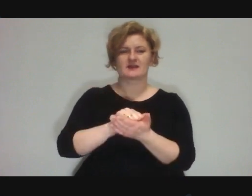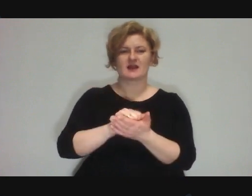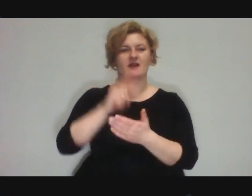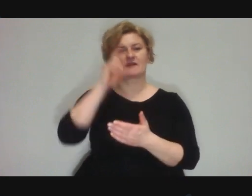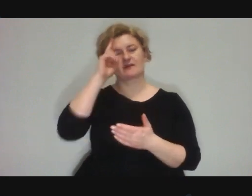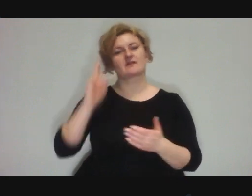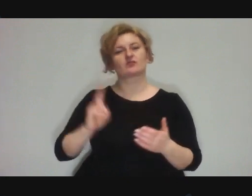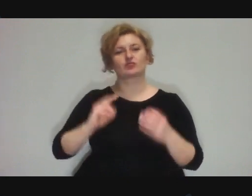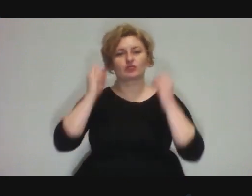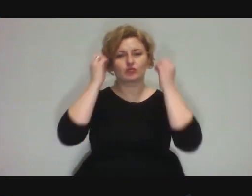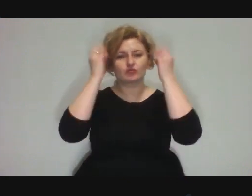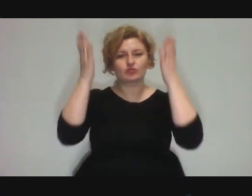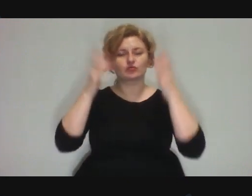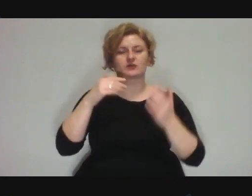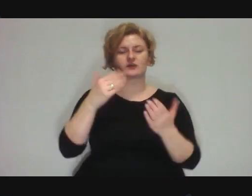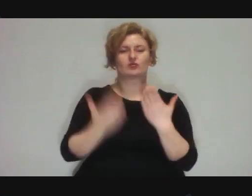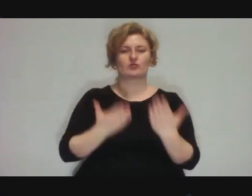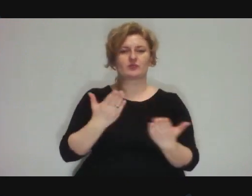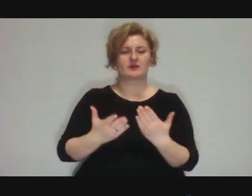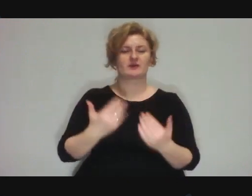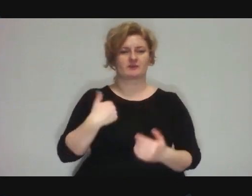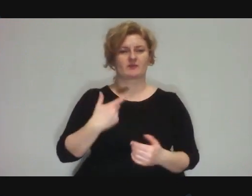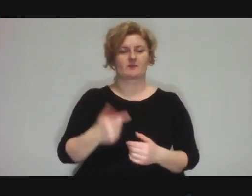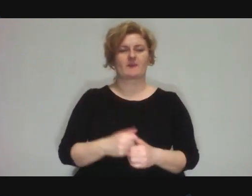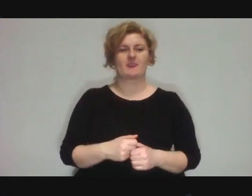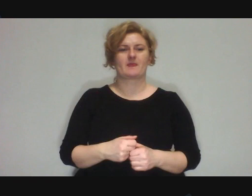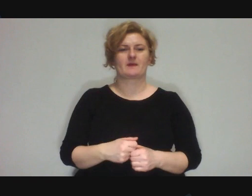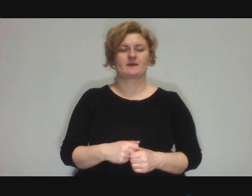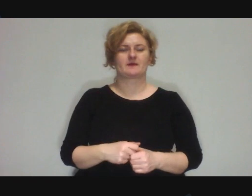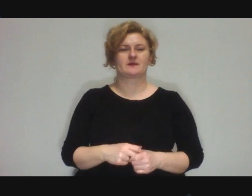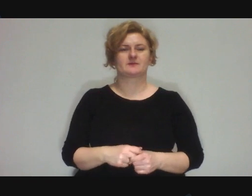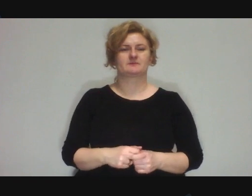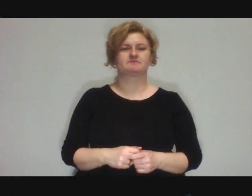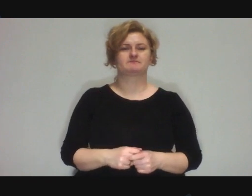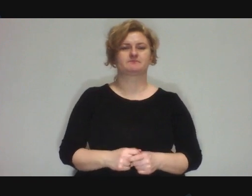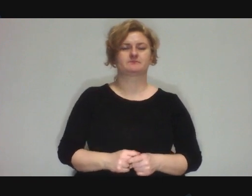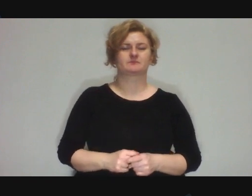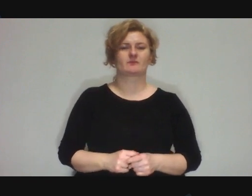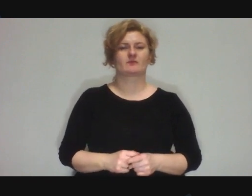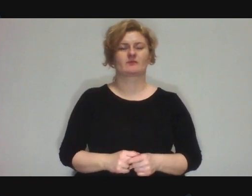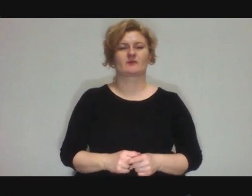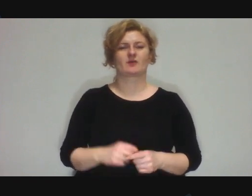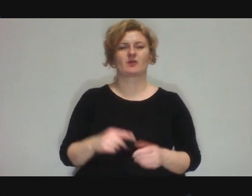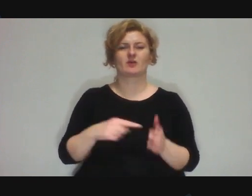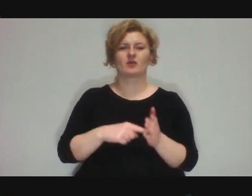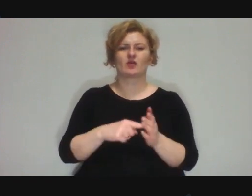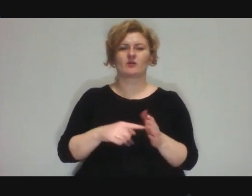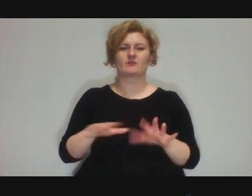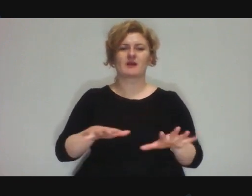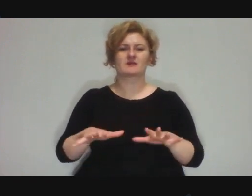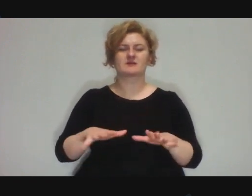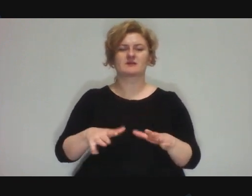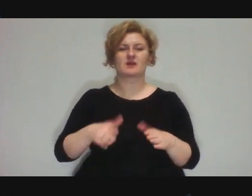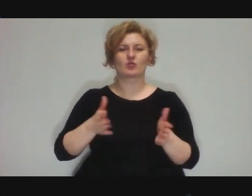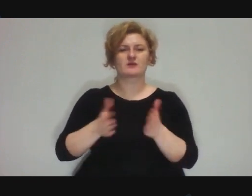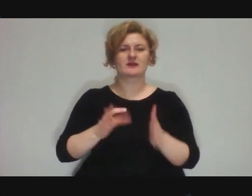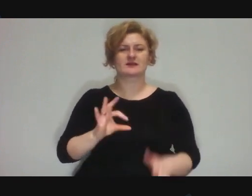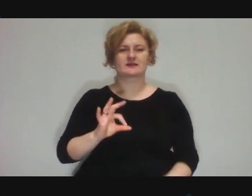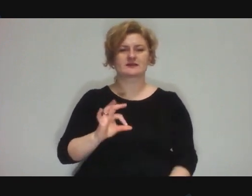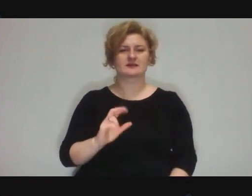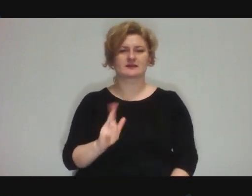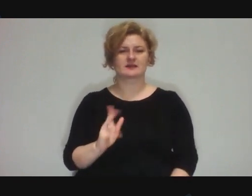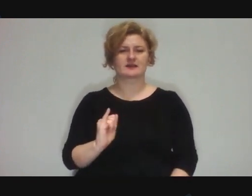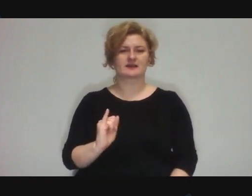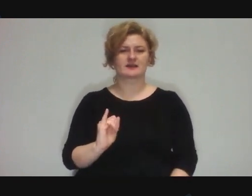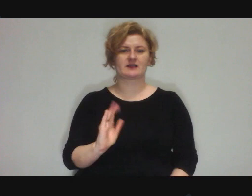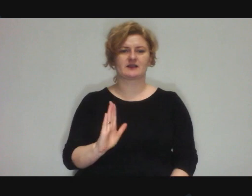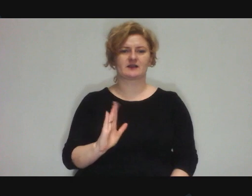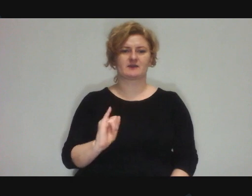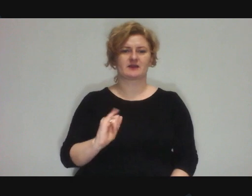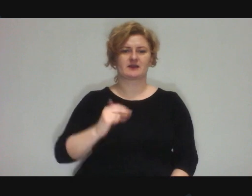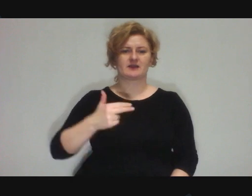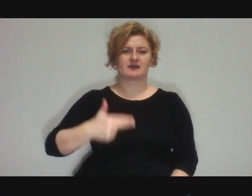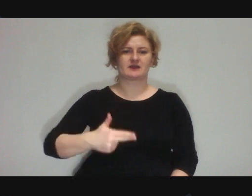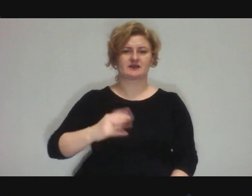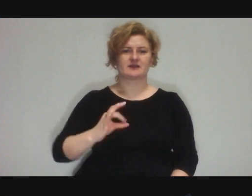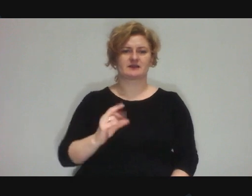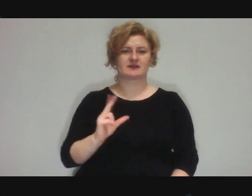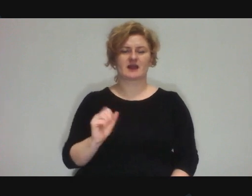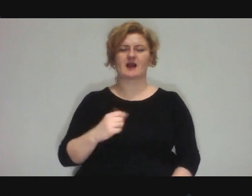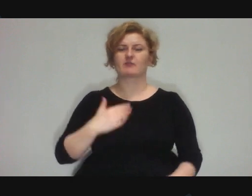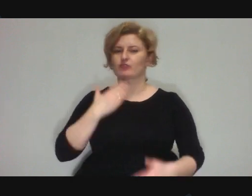Marek: Sure... The Culture Point is a place located on Skibińska street in Lublin, I warmly greet the Culture Point team!